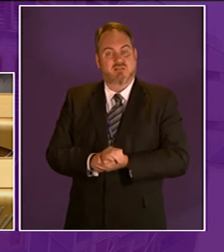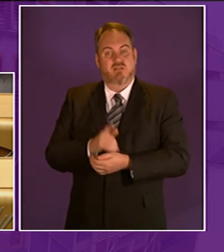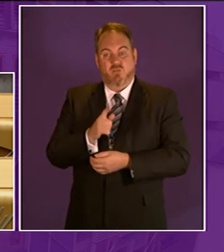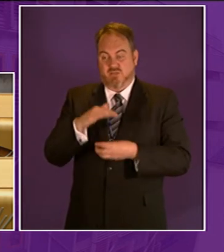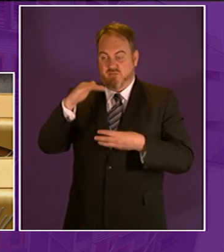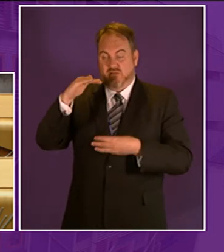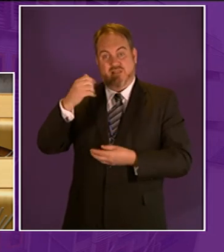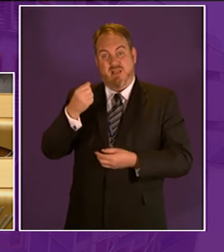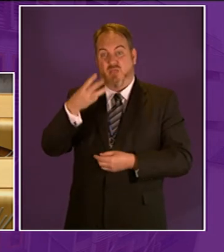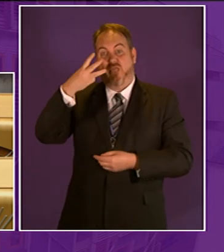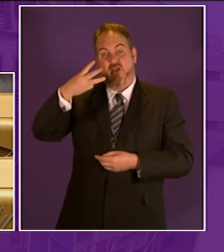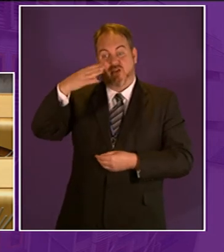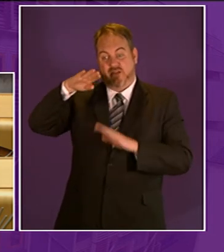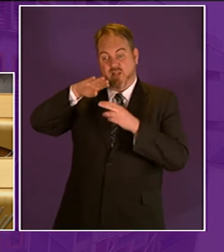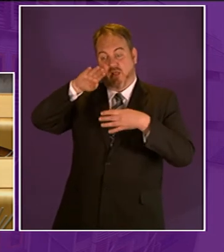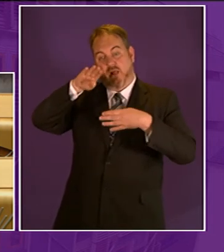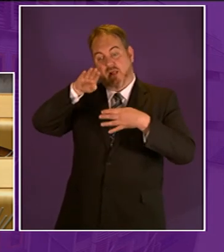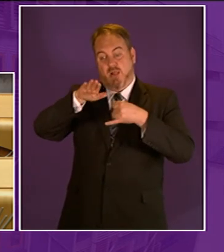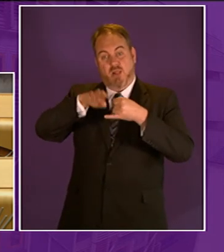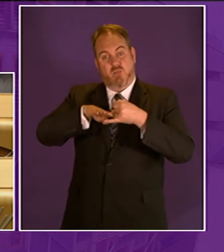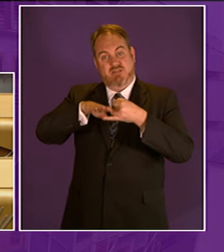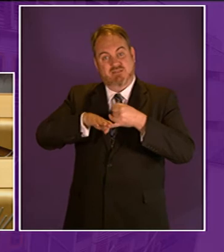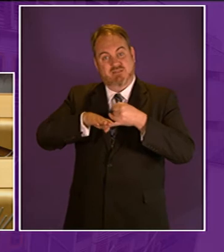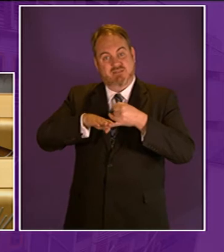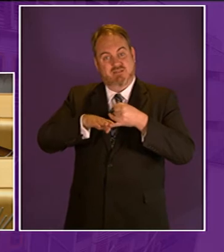rate in the European Union; and young people are going through their courses.